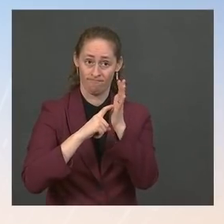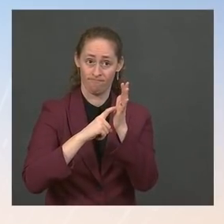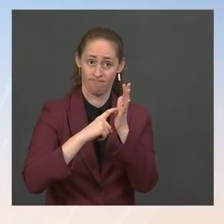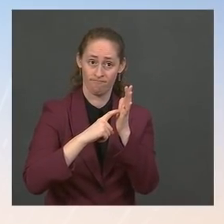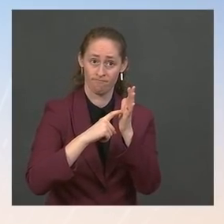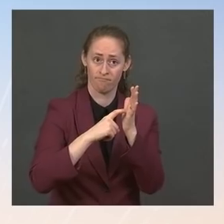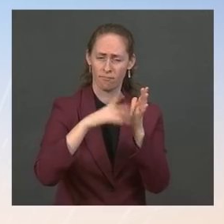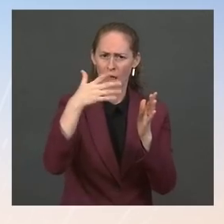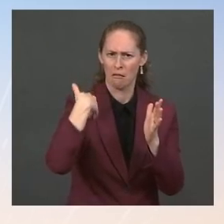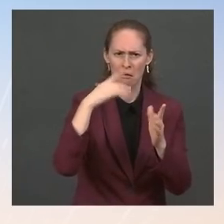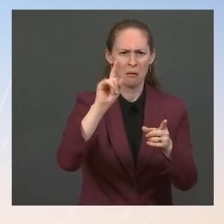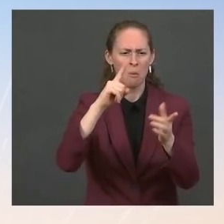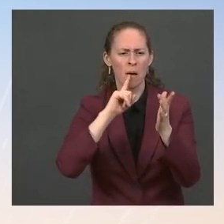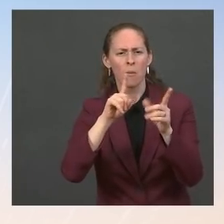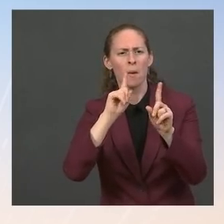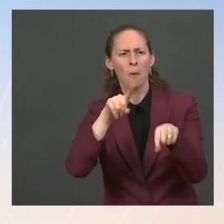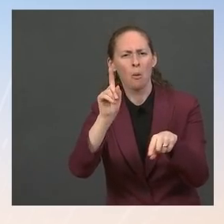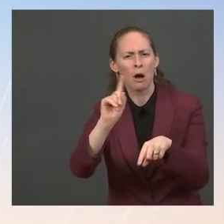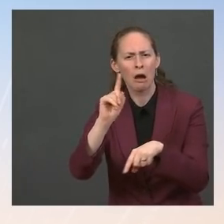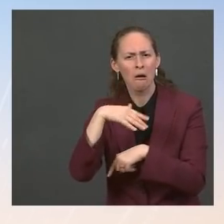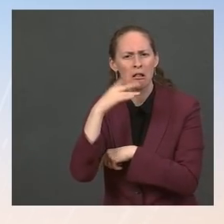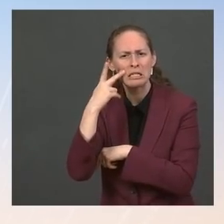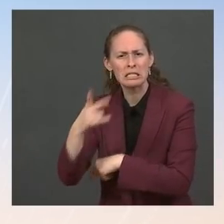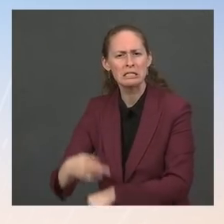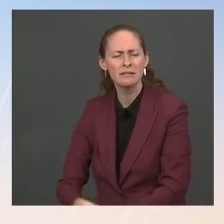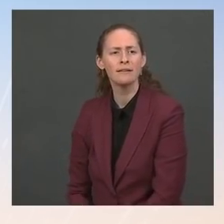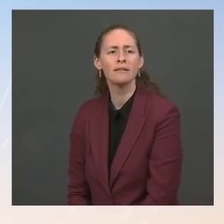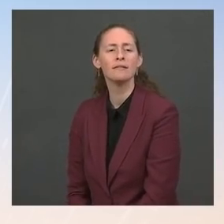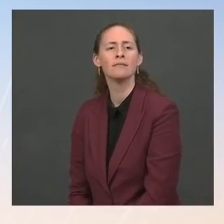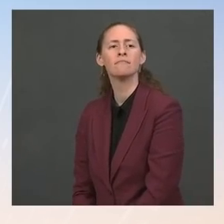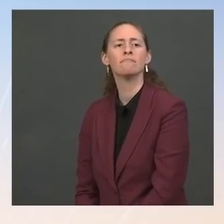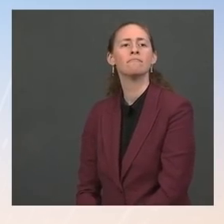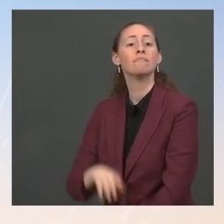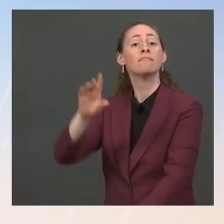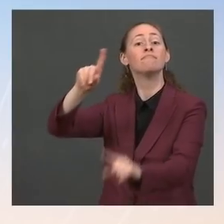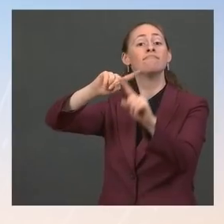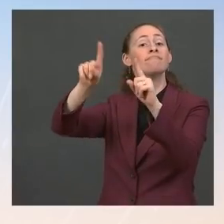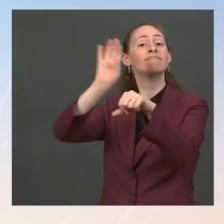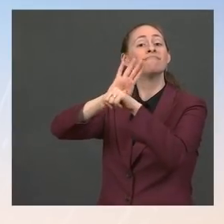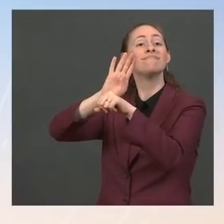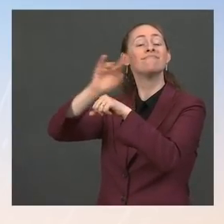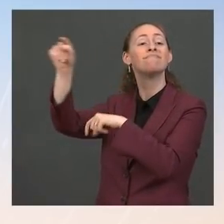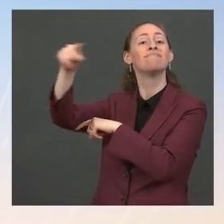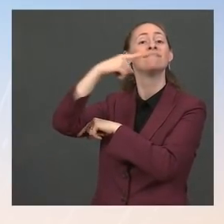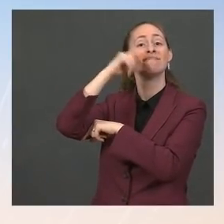The Press: So there are some companies that are concerned, once the vaccine mandate goes into place, that they may have trouble retaining workers,